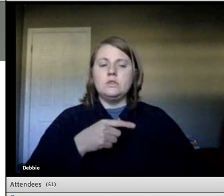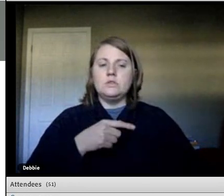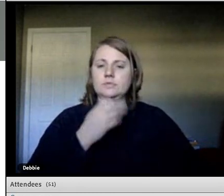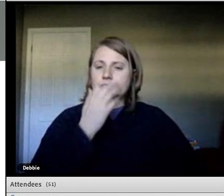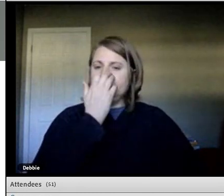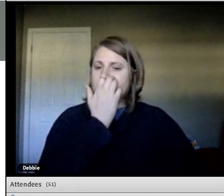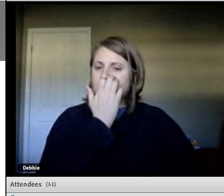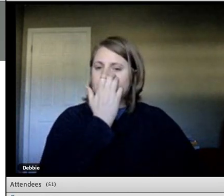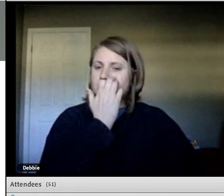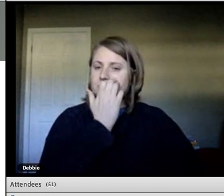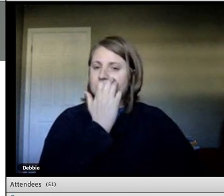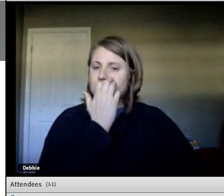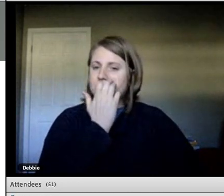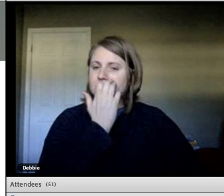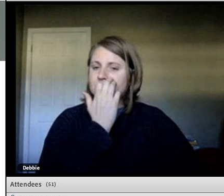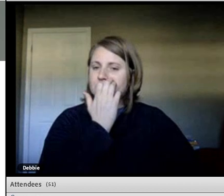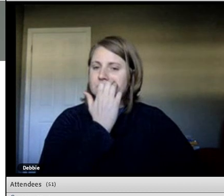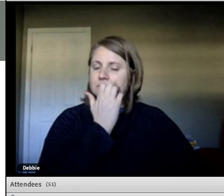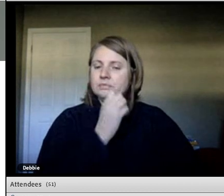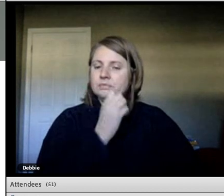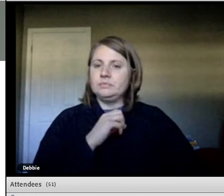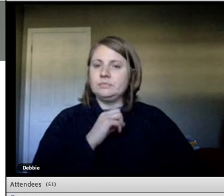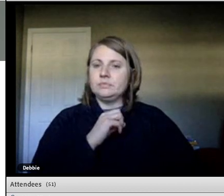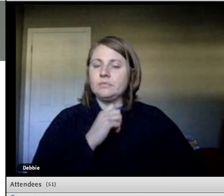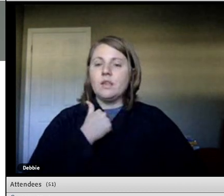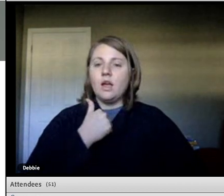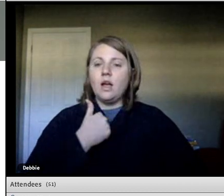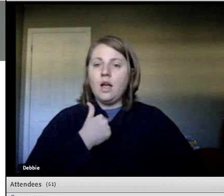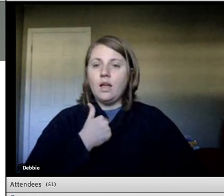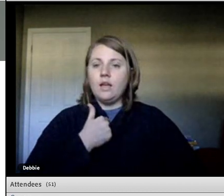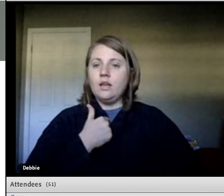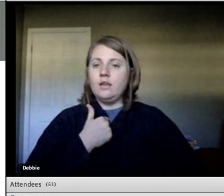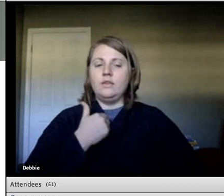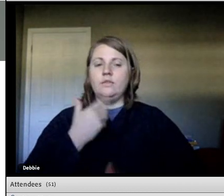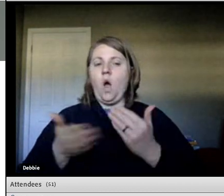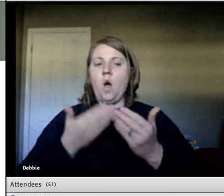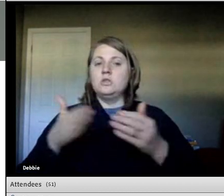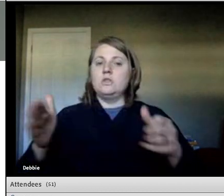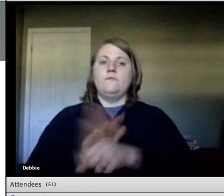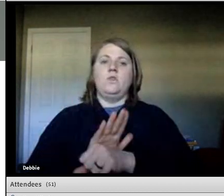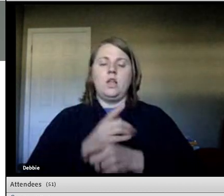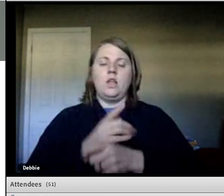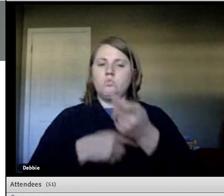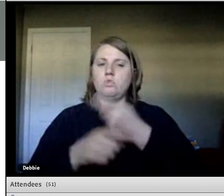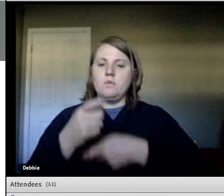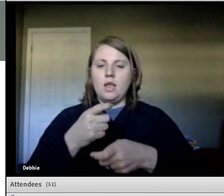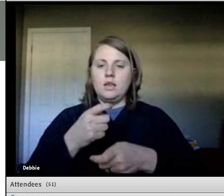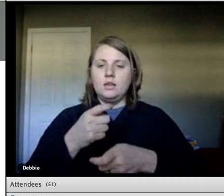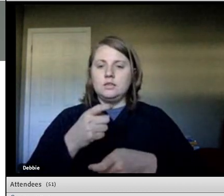I have almost fully replaced -- Yeah, right? Free stuff. Exactly. I have almost fully replaced using Photoshop